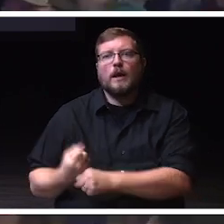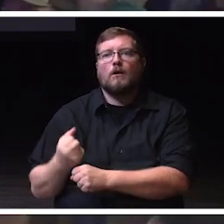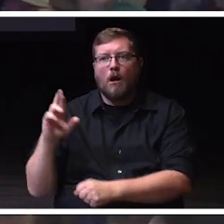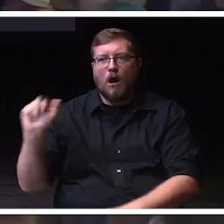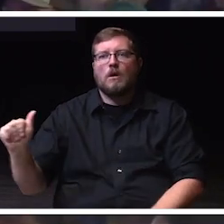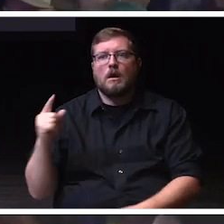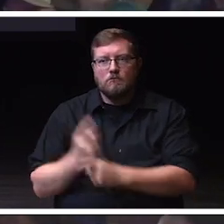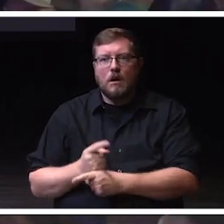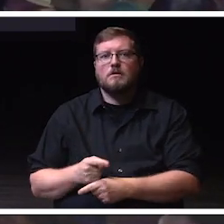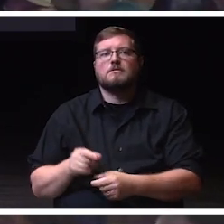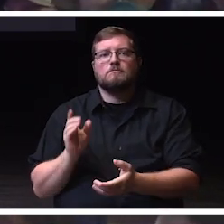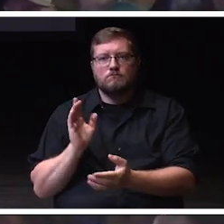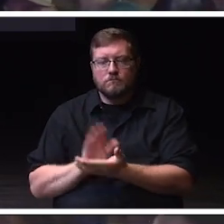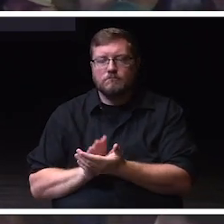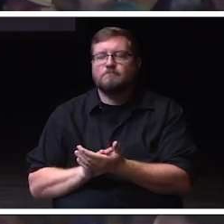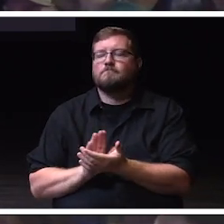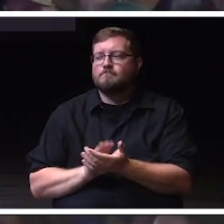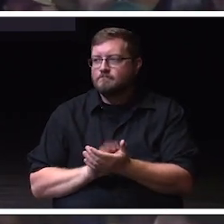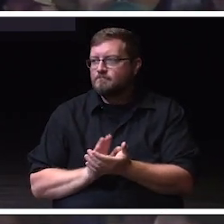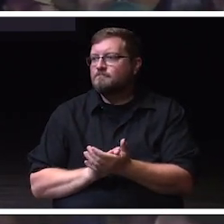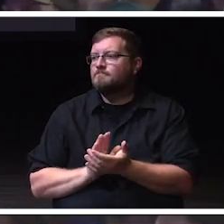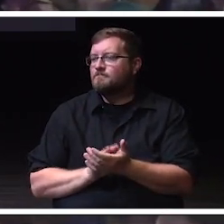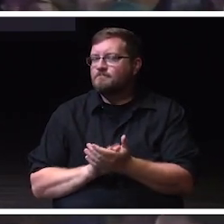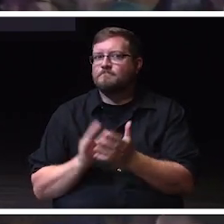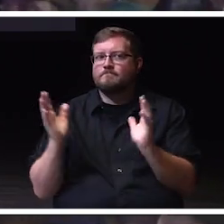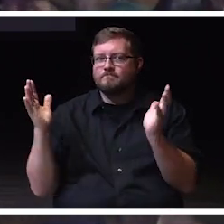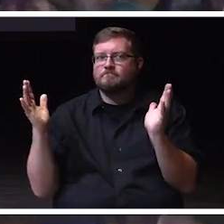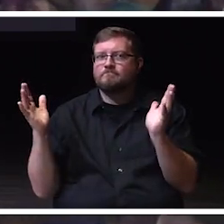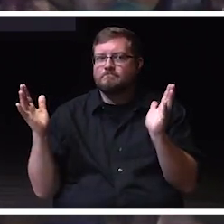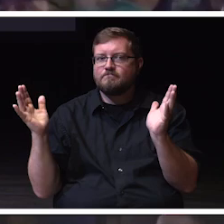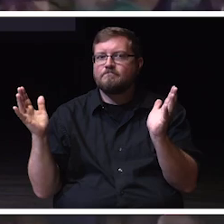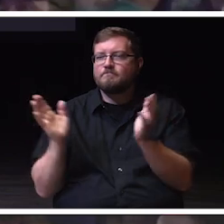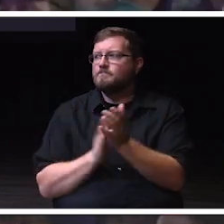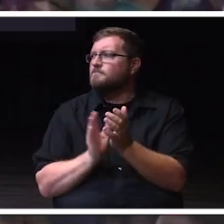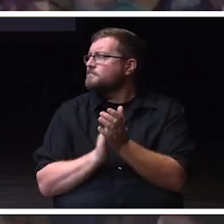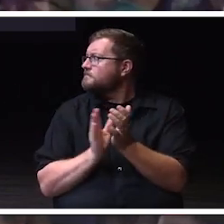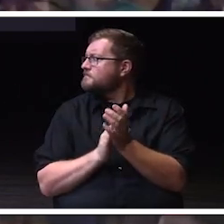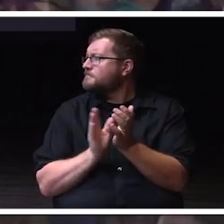Thank you.